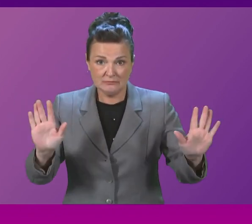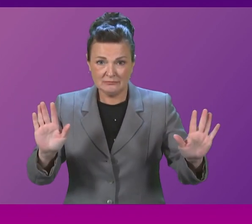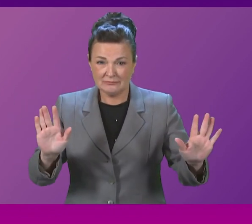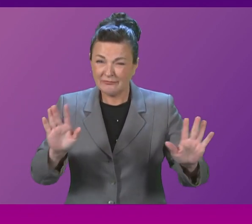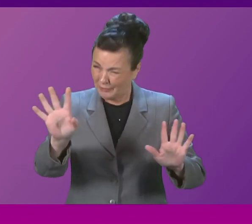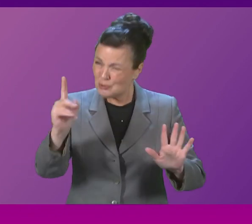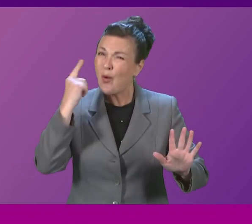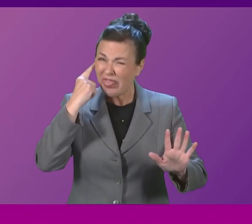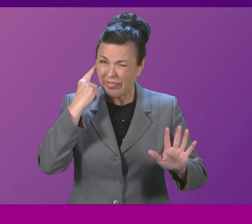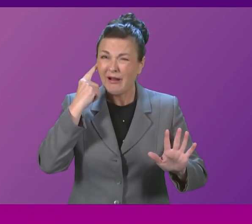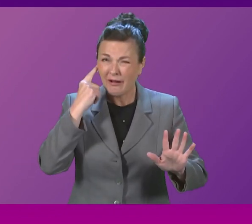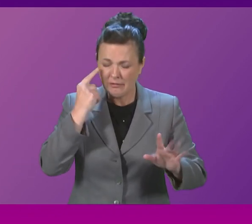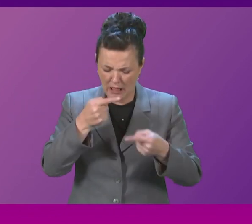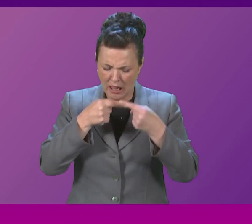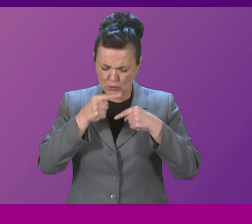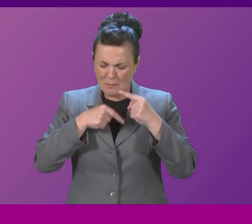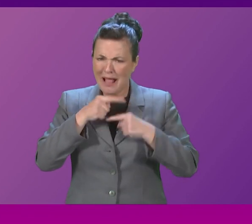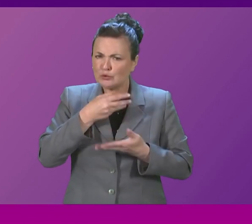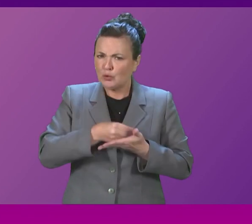Let us turn to costs.